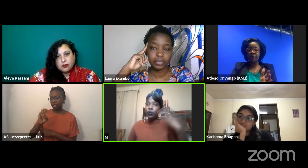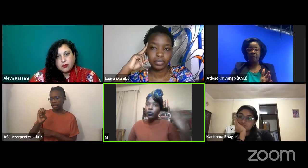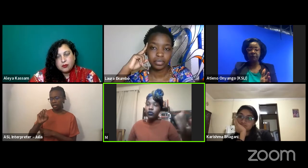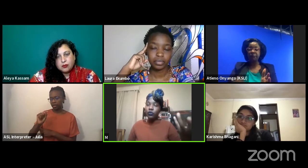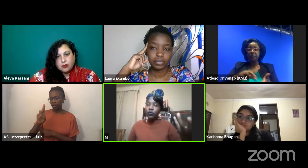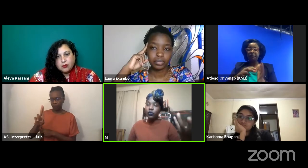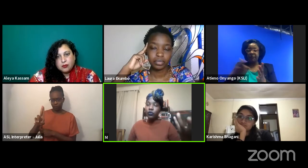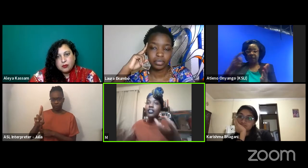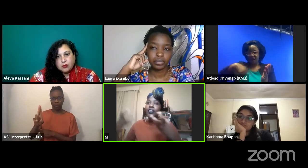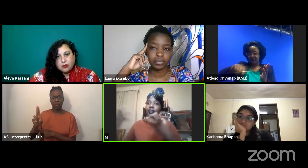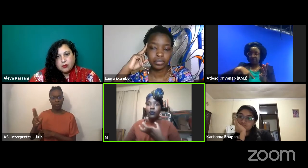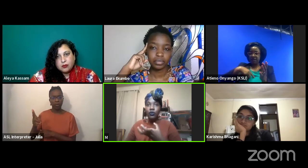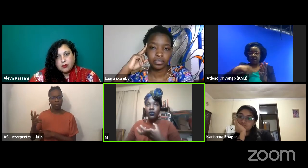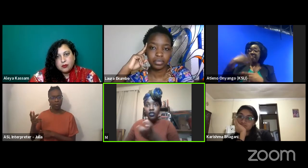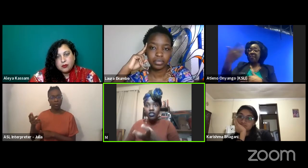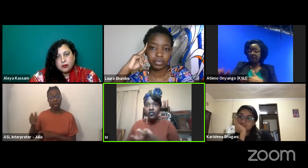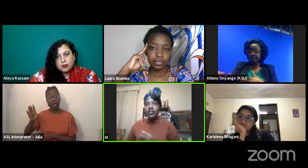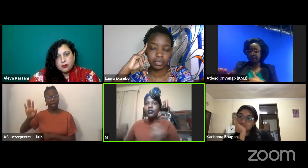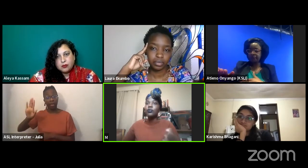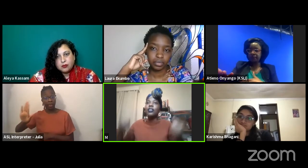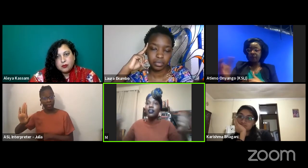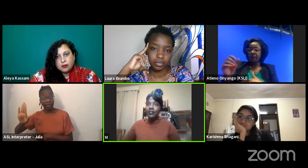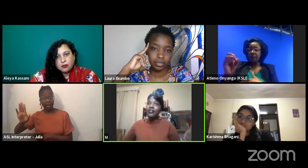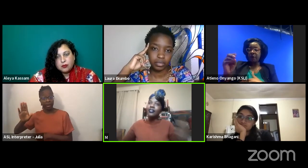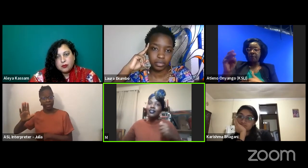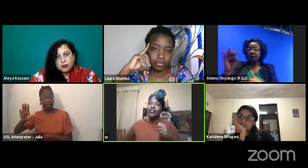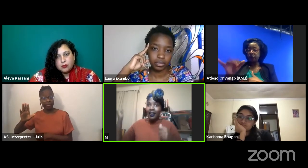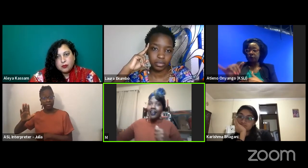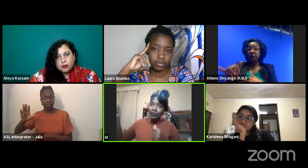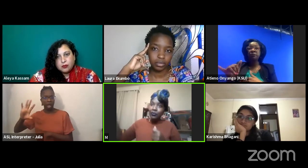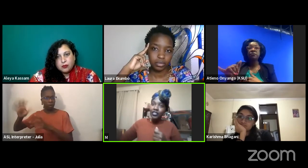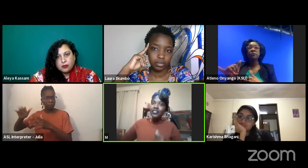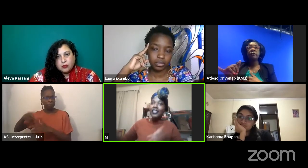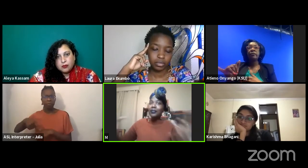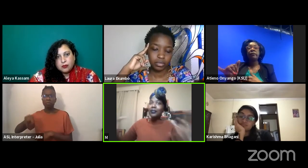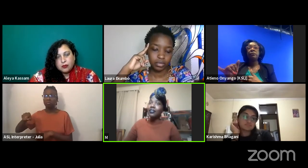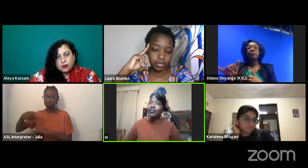and we're doing the creative side and they were doing the production side. So it was like, as the production side was like,